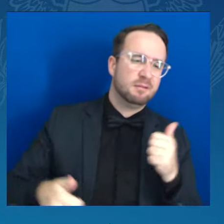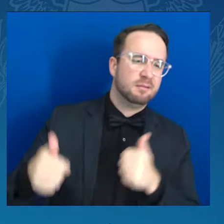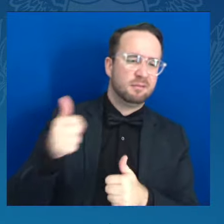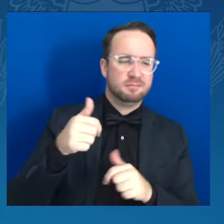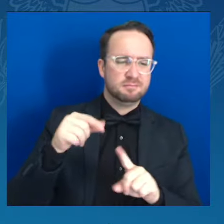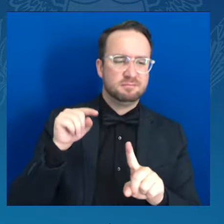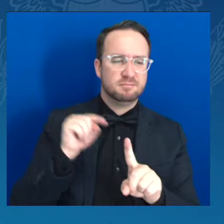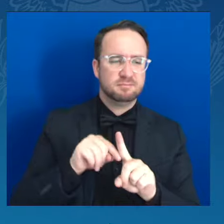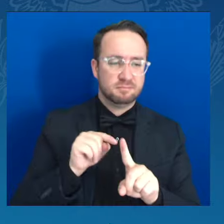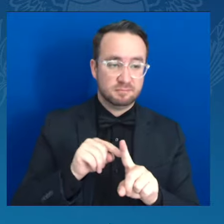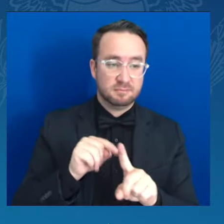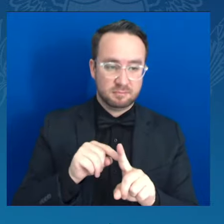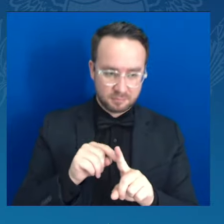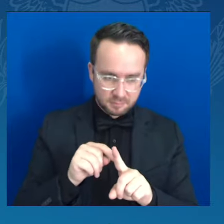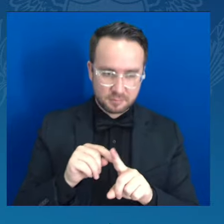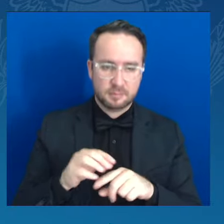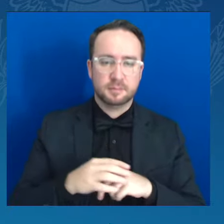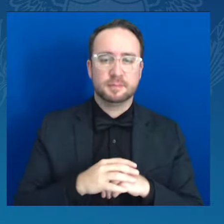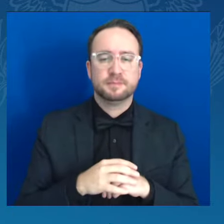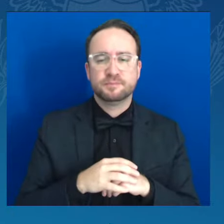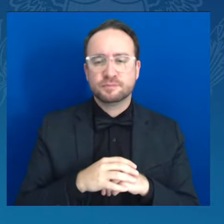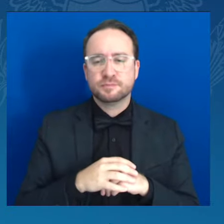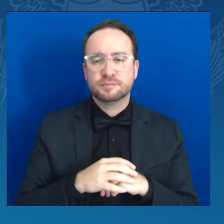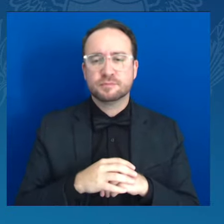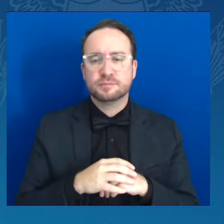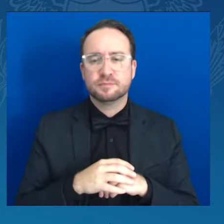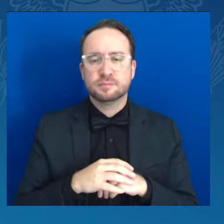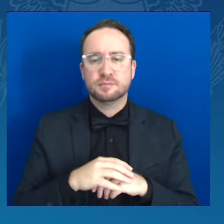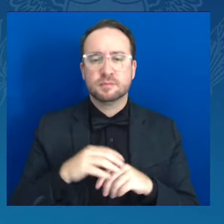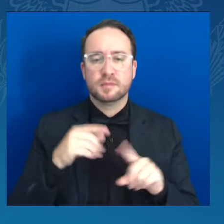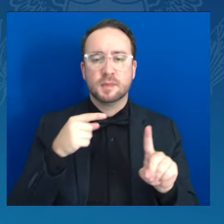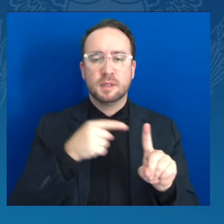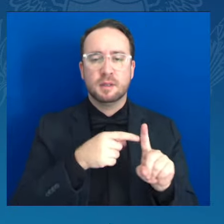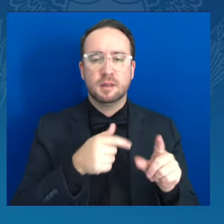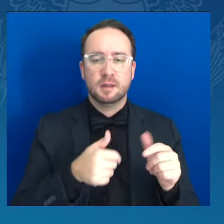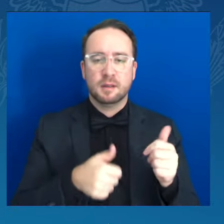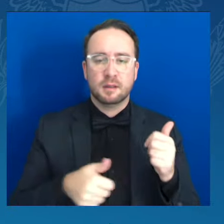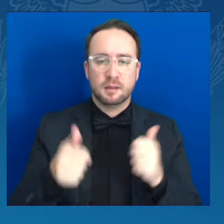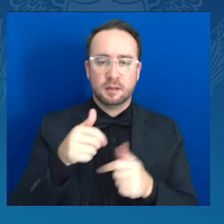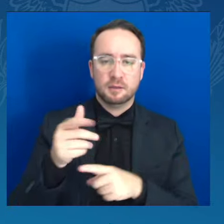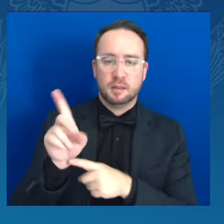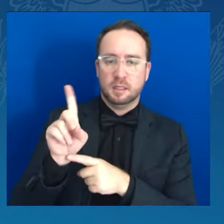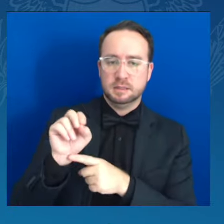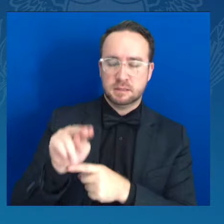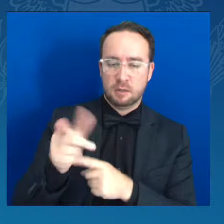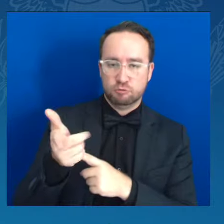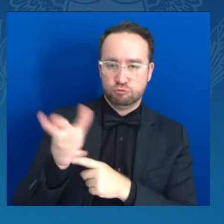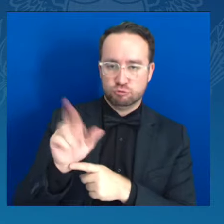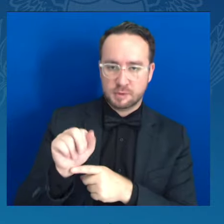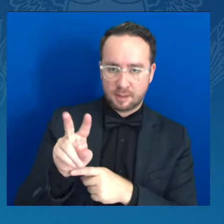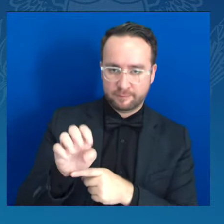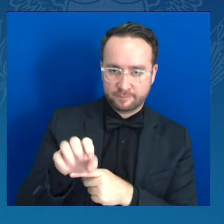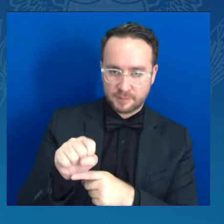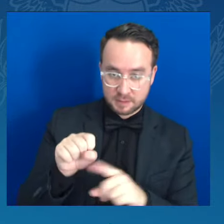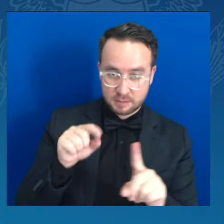but also in particularly for you, how you're working to ensure that our space industries efforts abroad are able to contribute